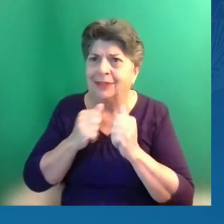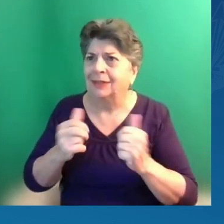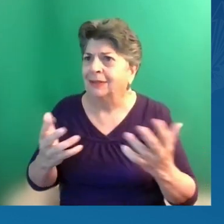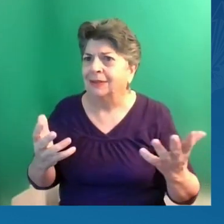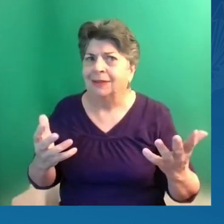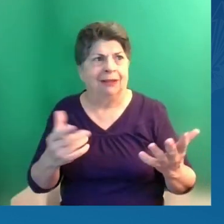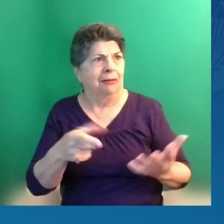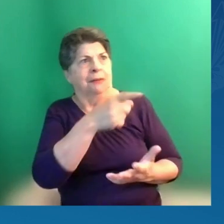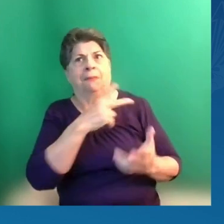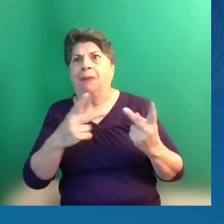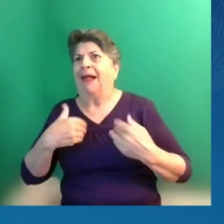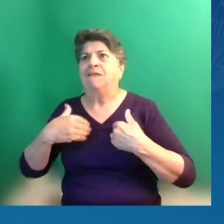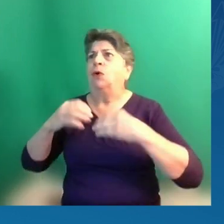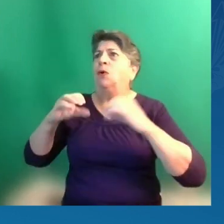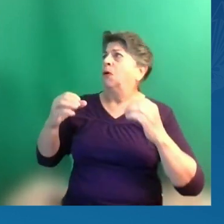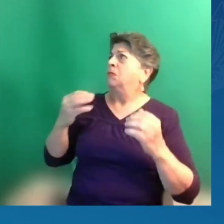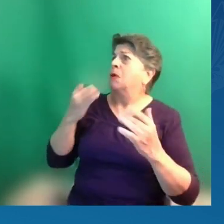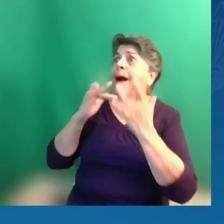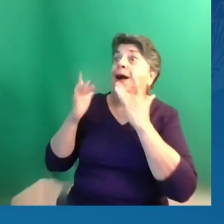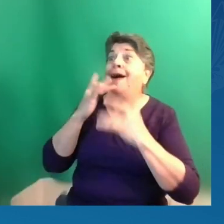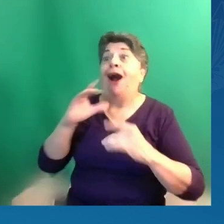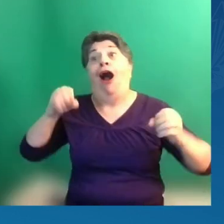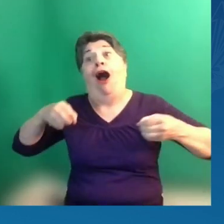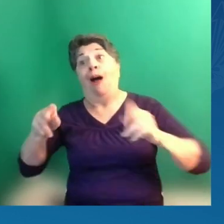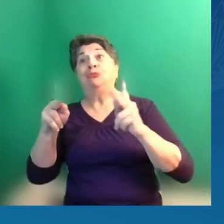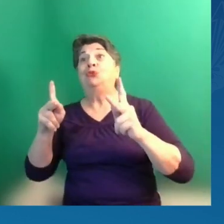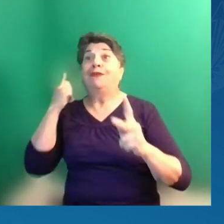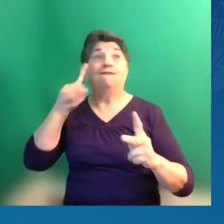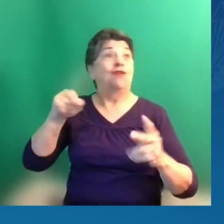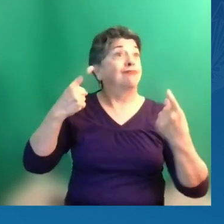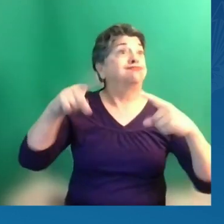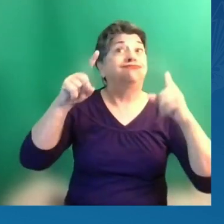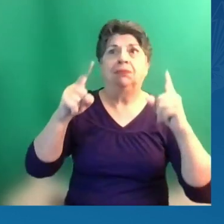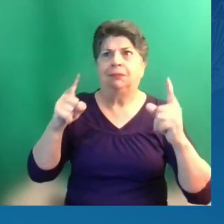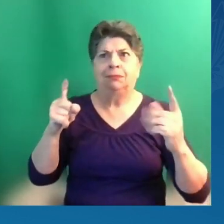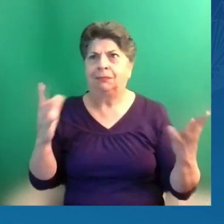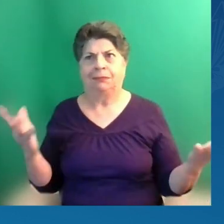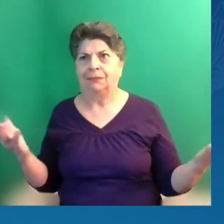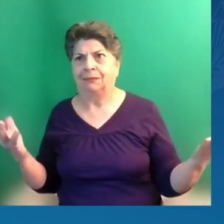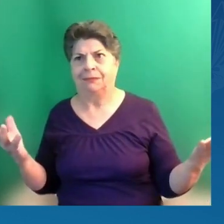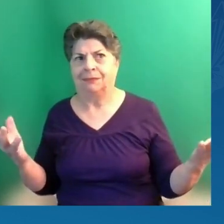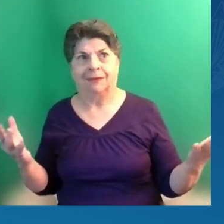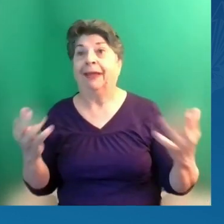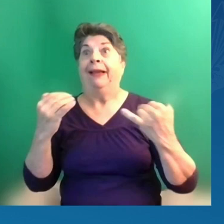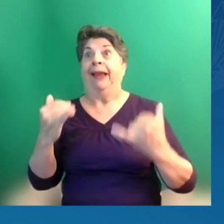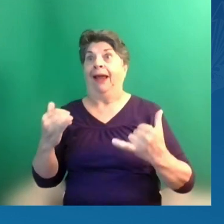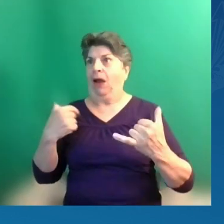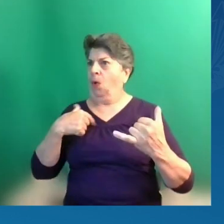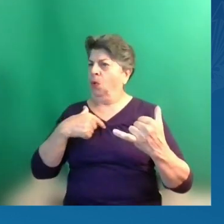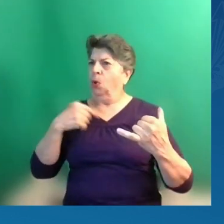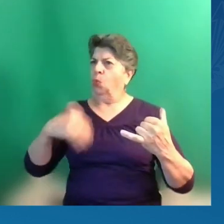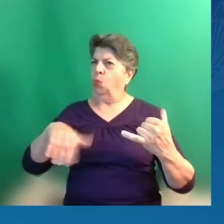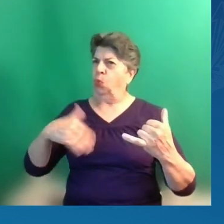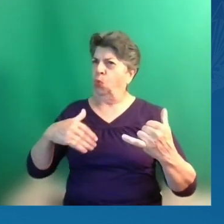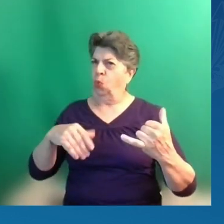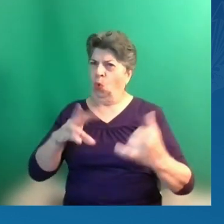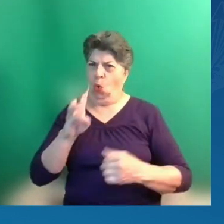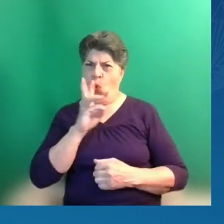Our nation also faces water insecurity challenges beyond those driven by climate change. For decades, of course,